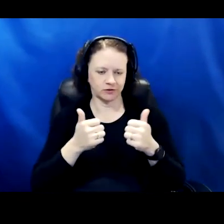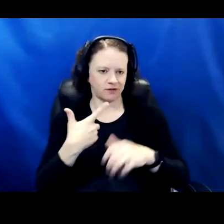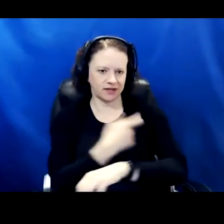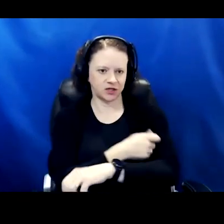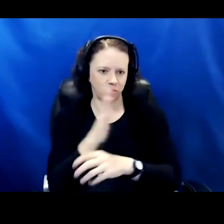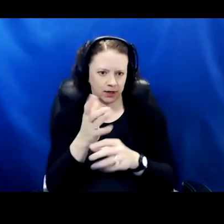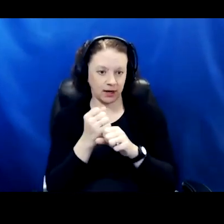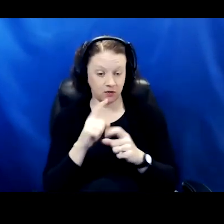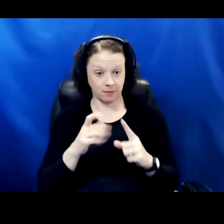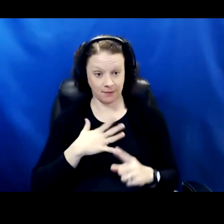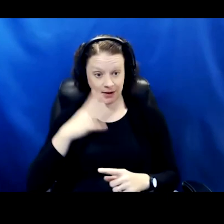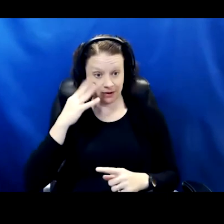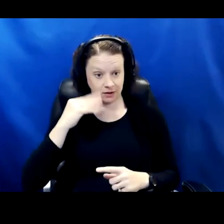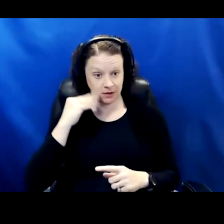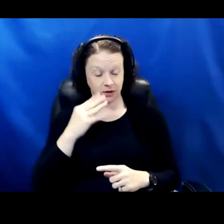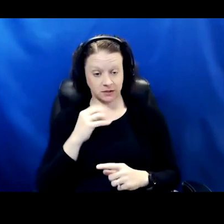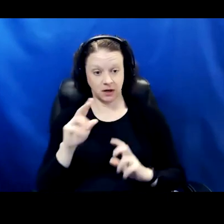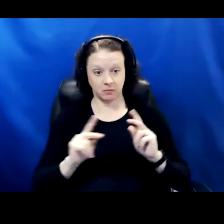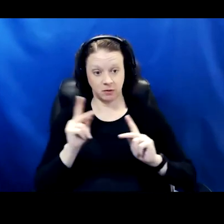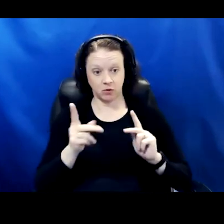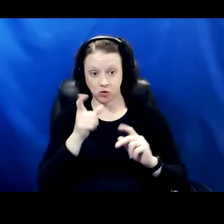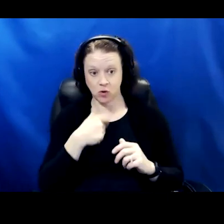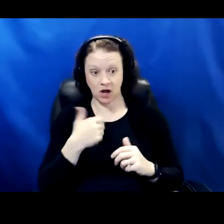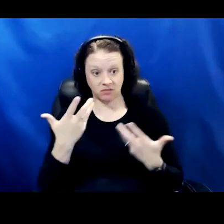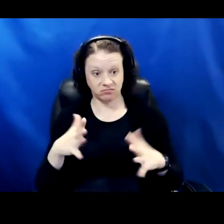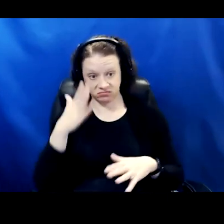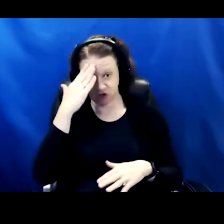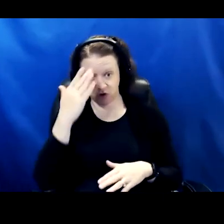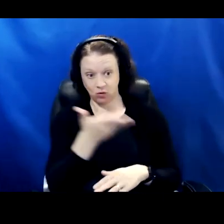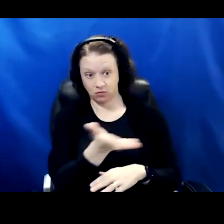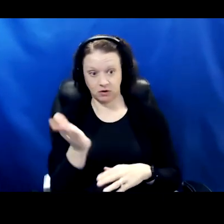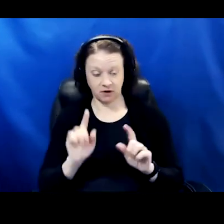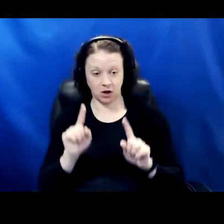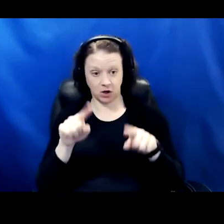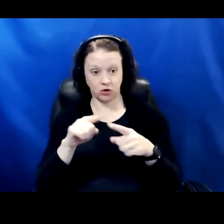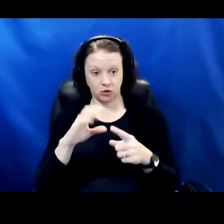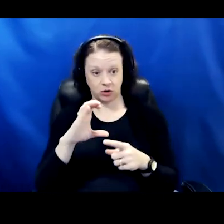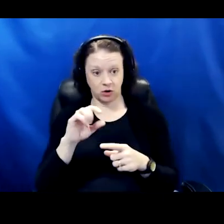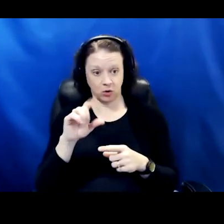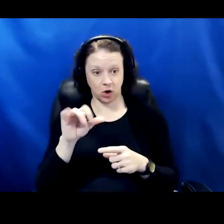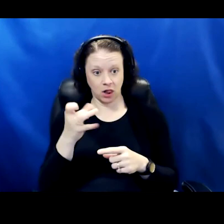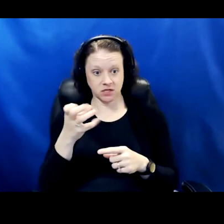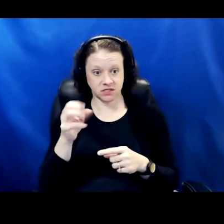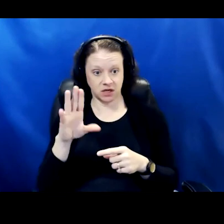and people that I know that have gone to the Coliseum, the mass vaccine site,